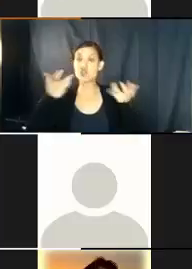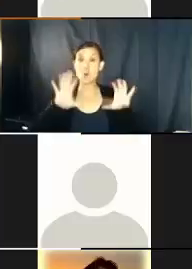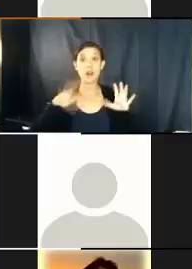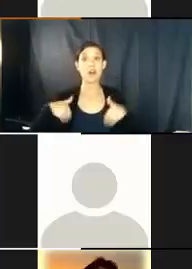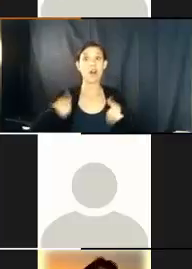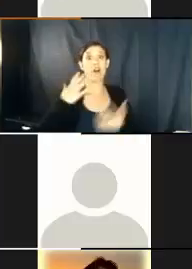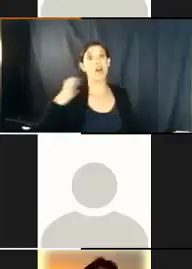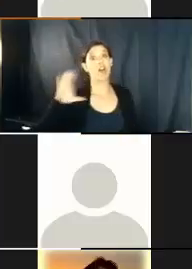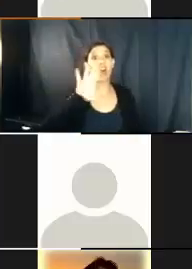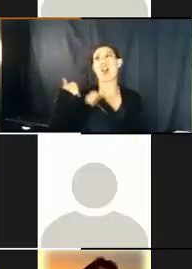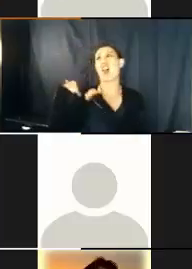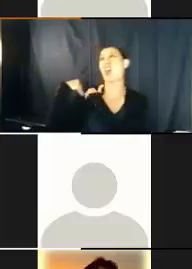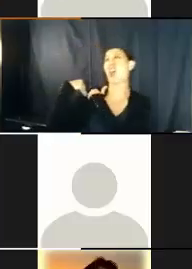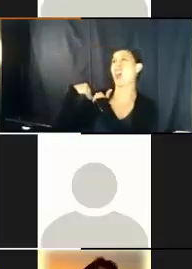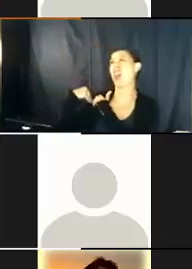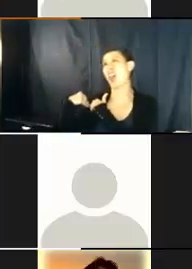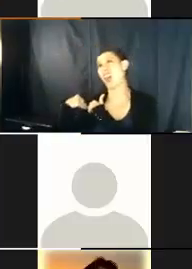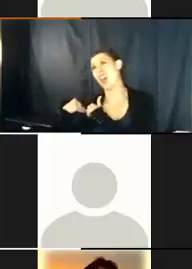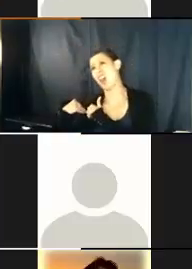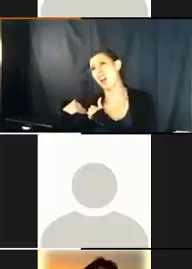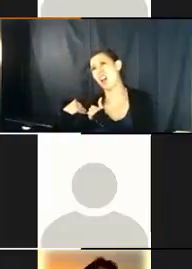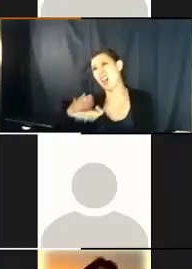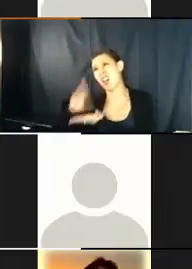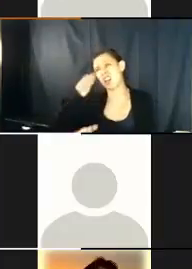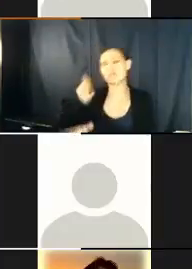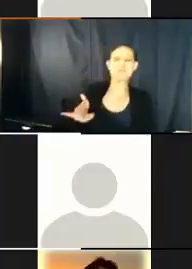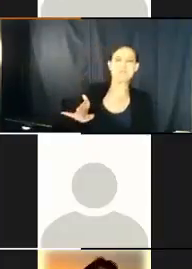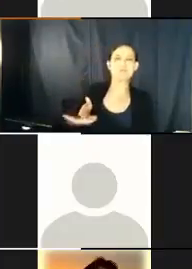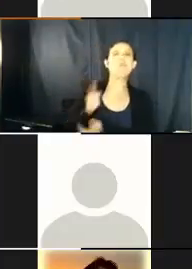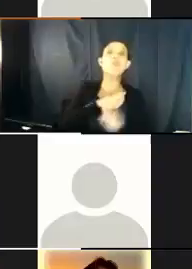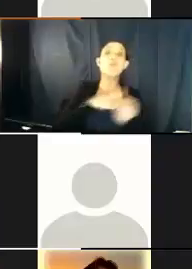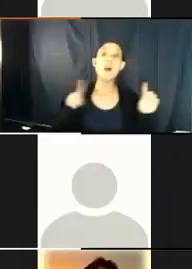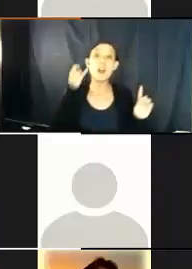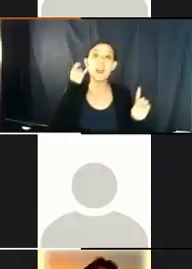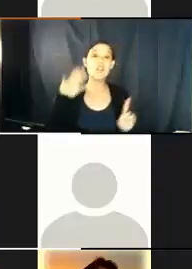want them to do everything they've done before that they think is too easy because they get bored and they stop.